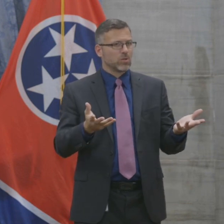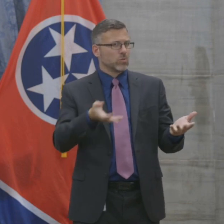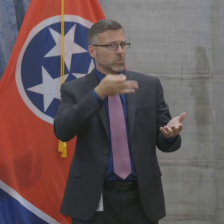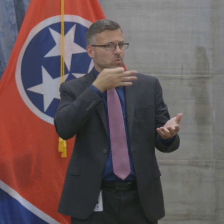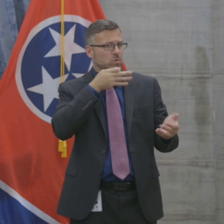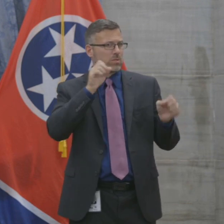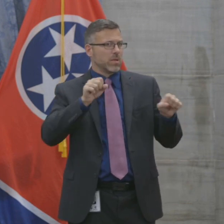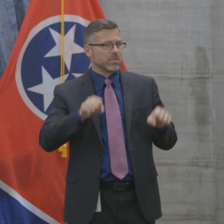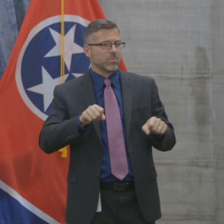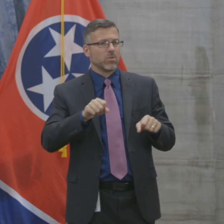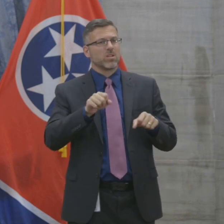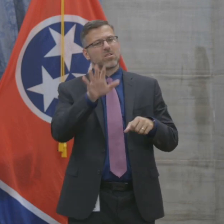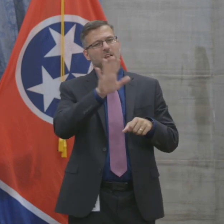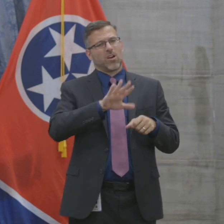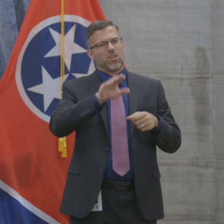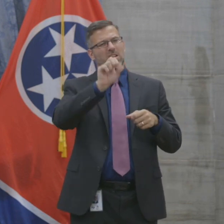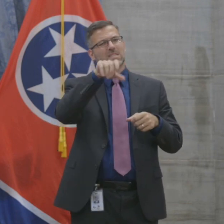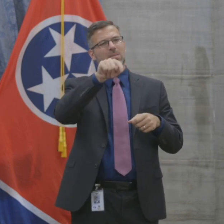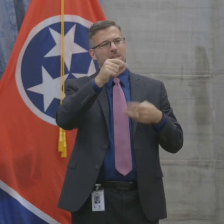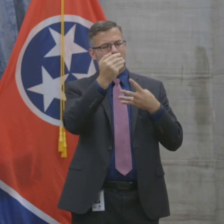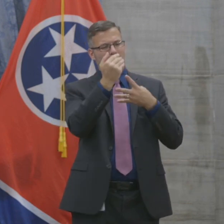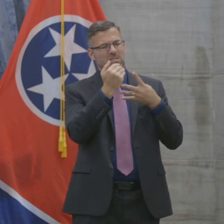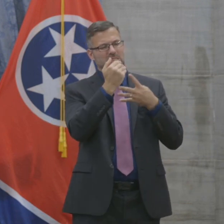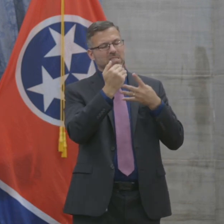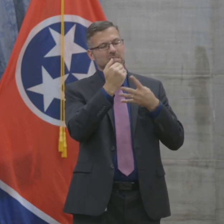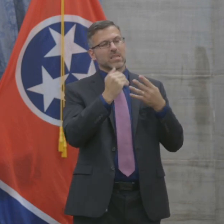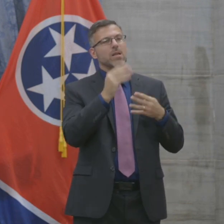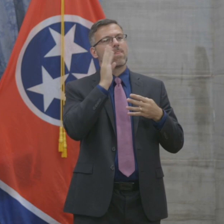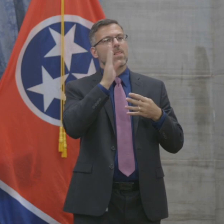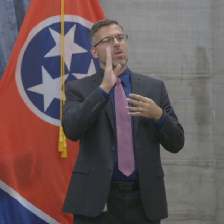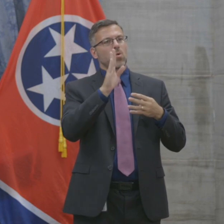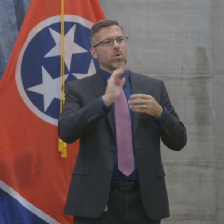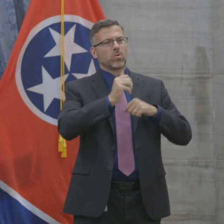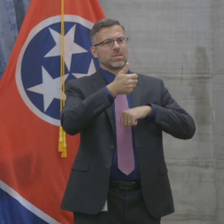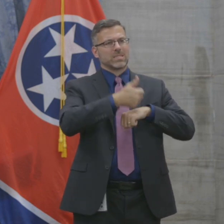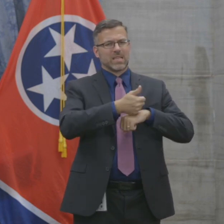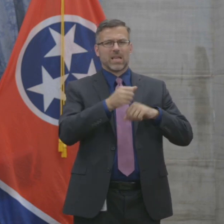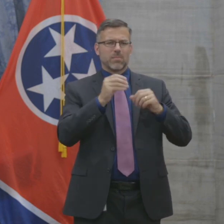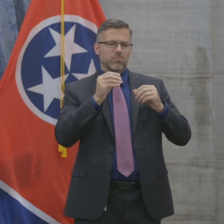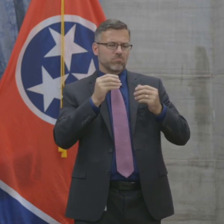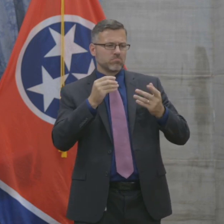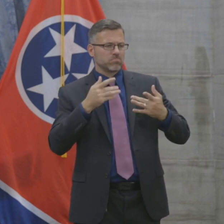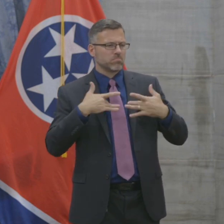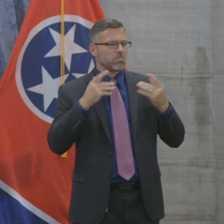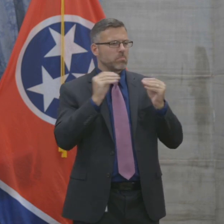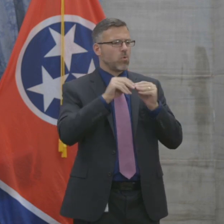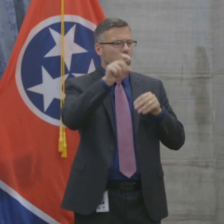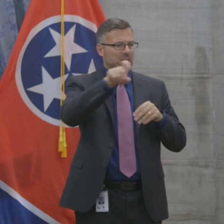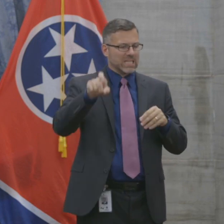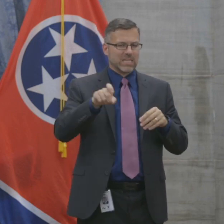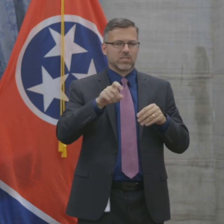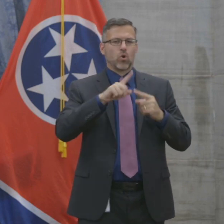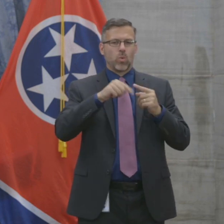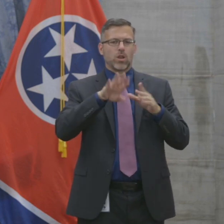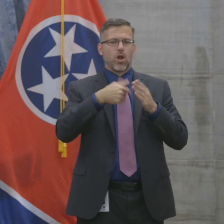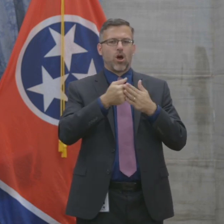Most districts have submitted and continue to submit through the end of the month cyber security strategies as part of their continuous learning plans and the majority of Tennessee